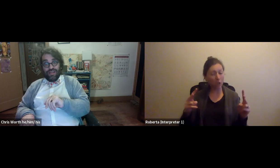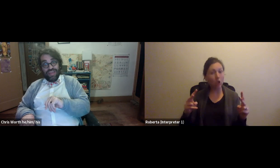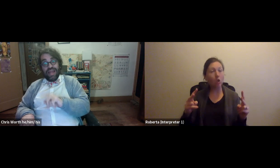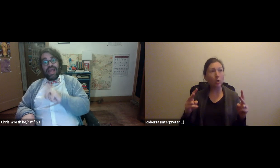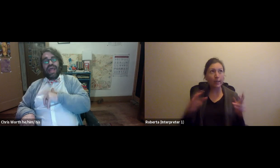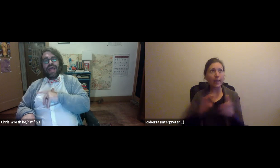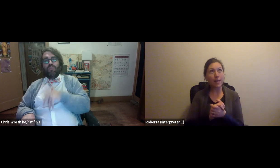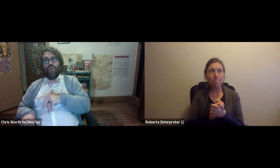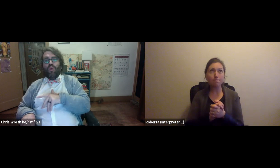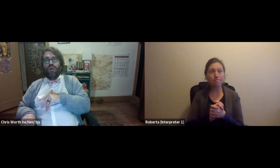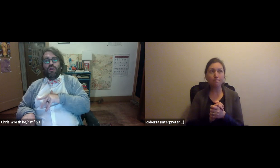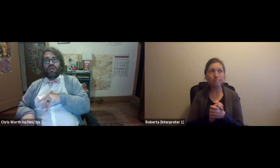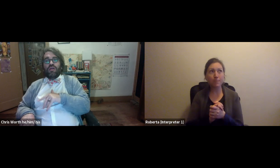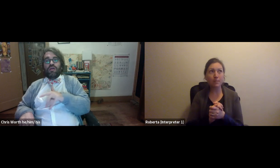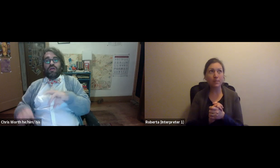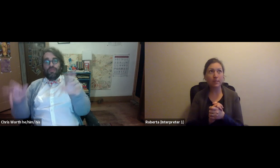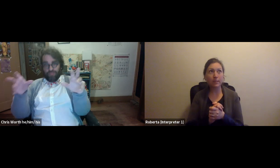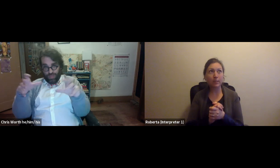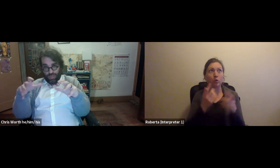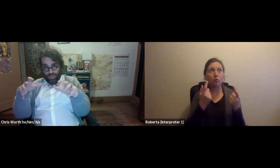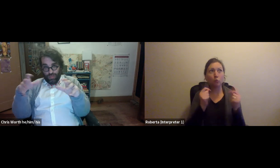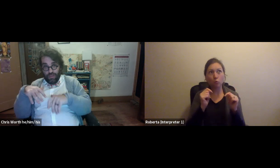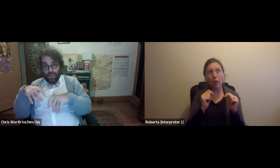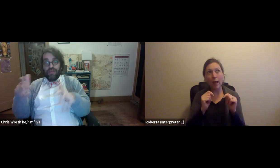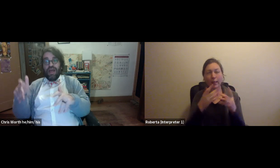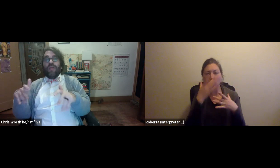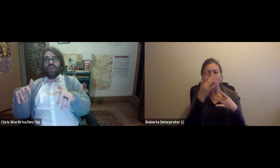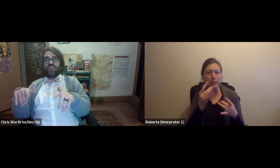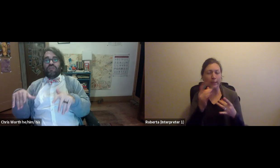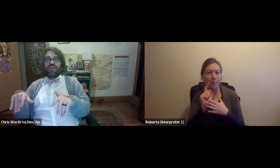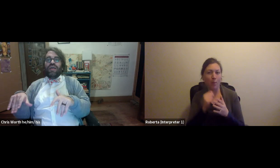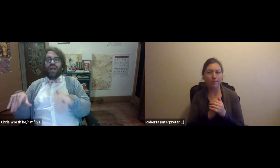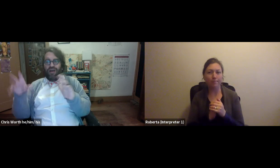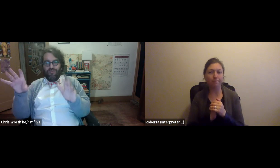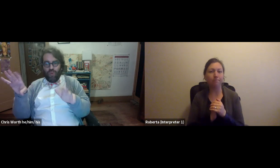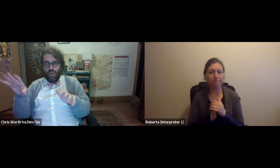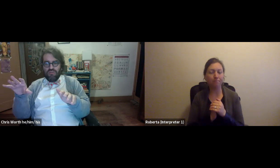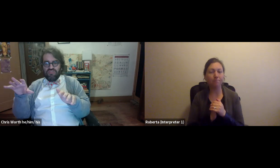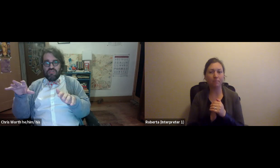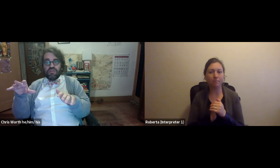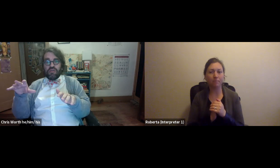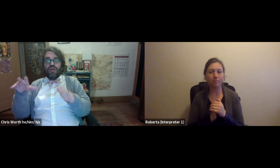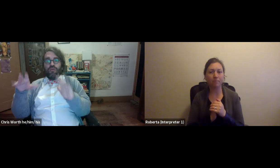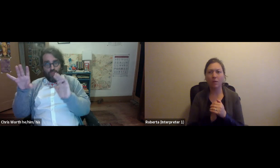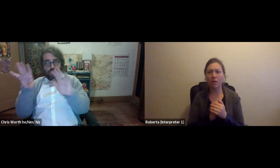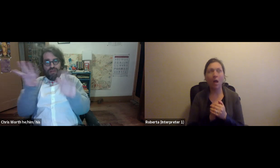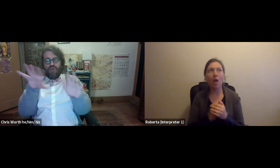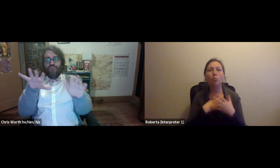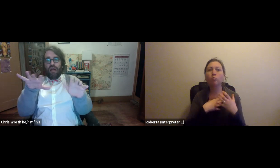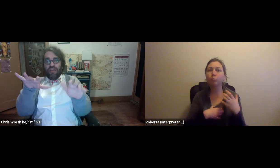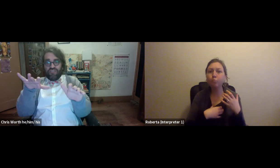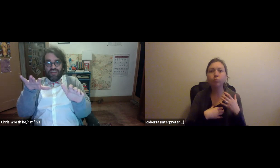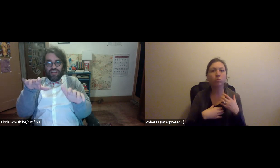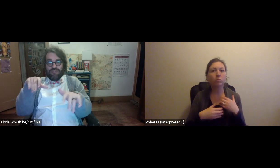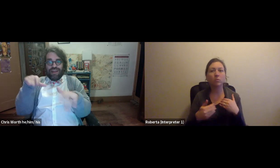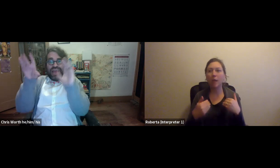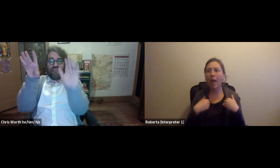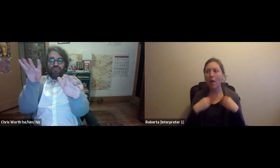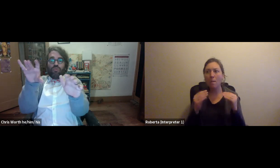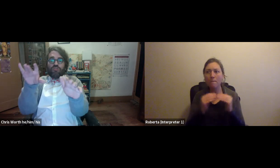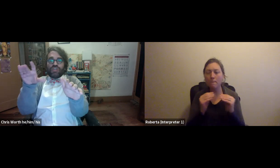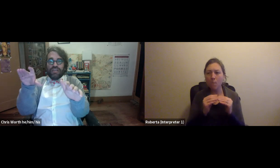that I had had more knowledge? Of course! More real knowledge, right, not just worksheets,